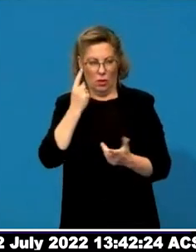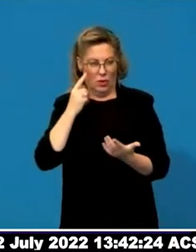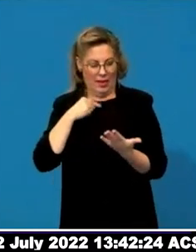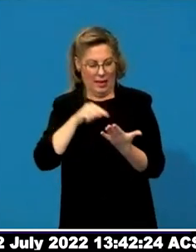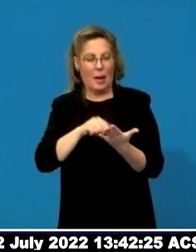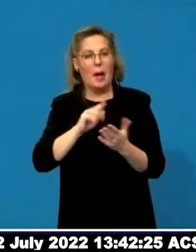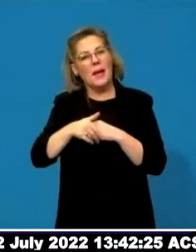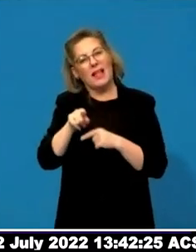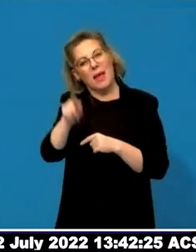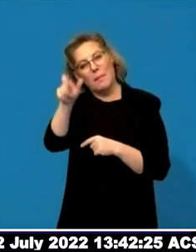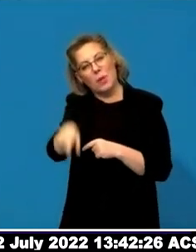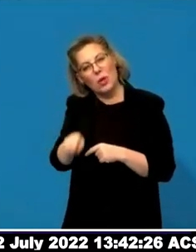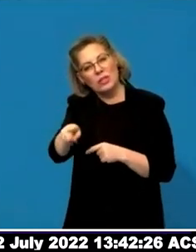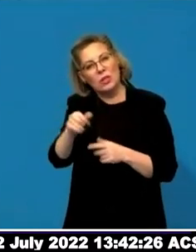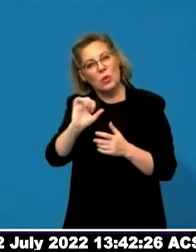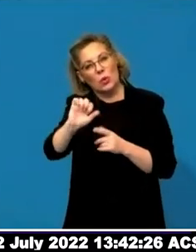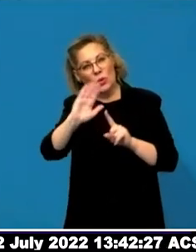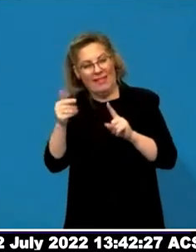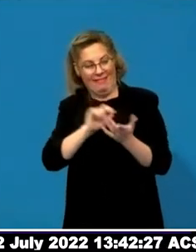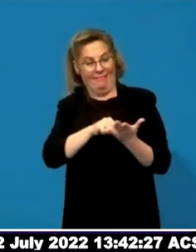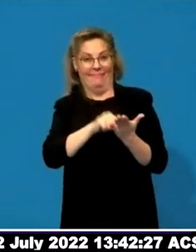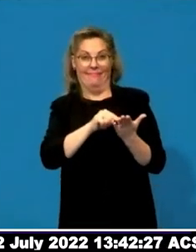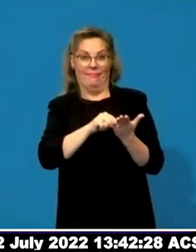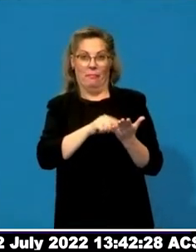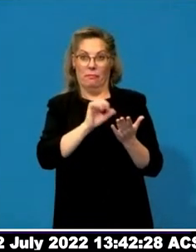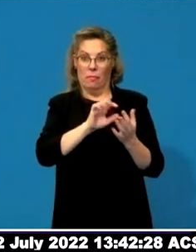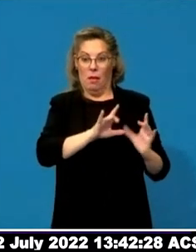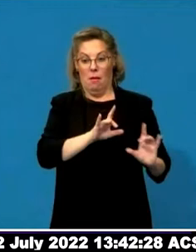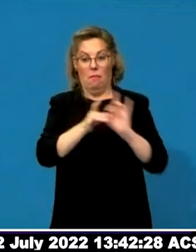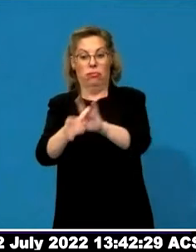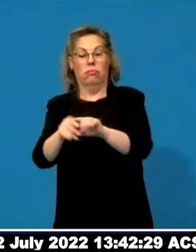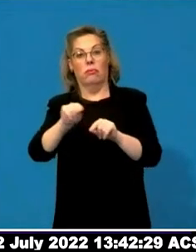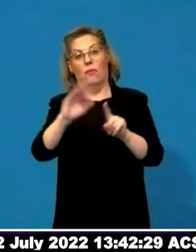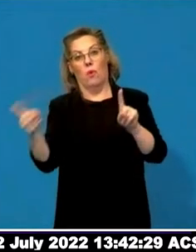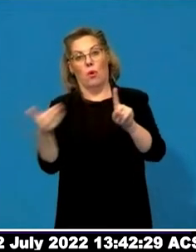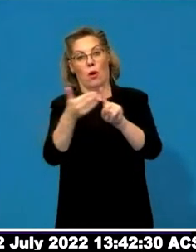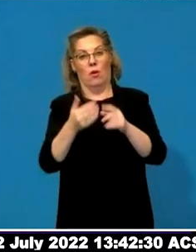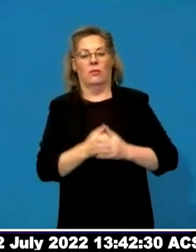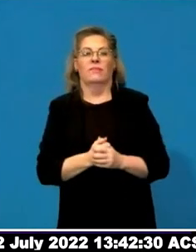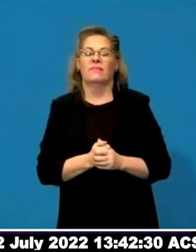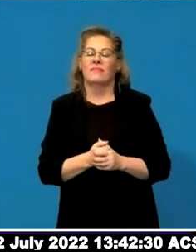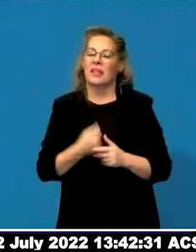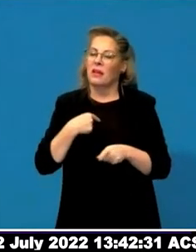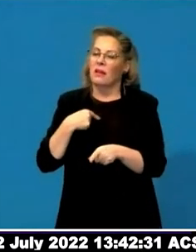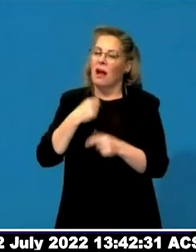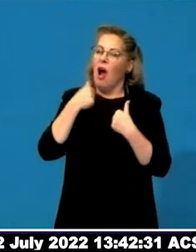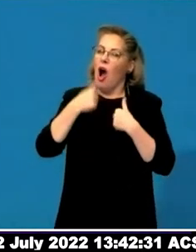MS McRAE: Yeah, that is - that goal was not a goal that she would have set for herself, yeah. MS McMAHON: Why do you say that?